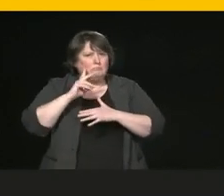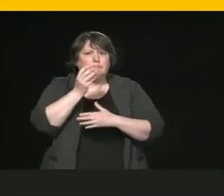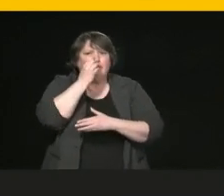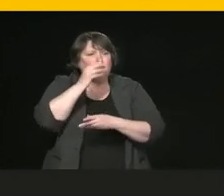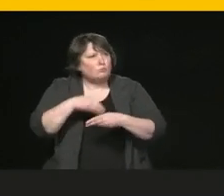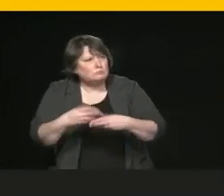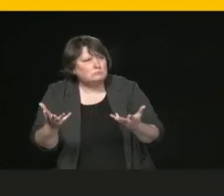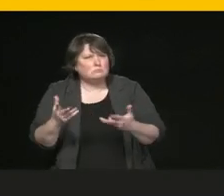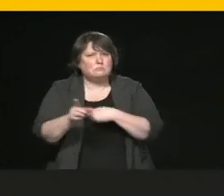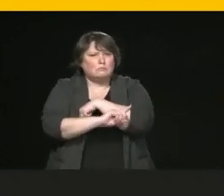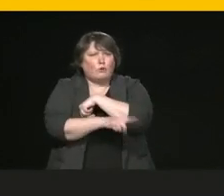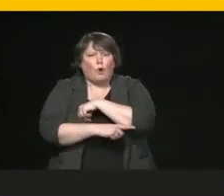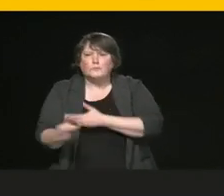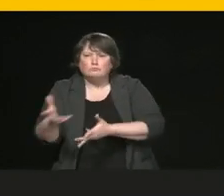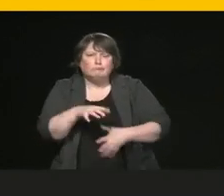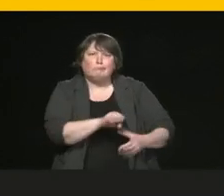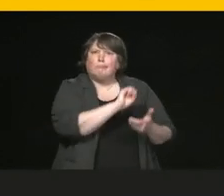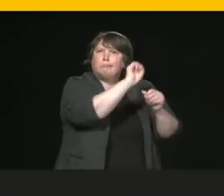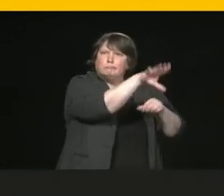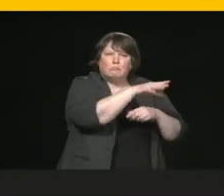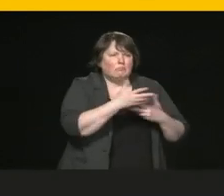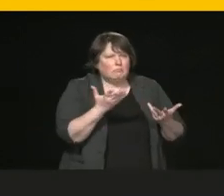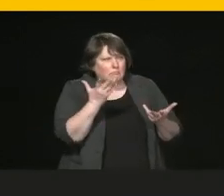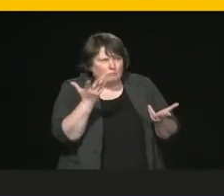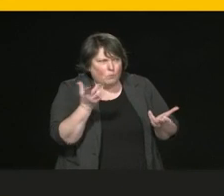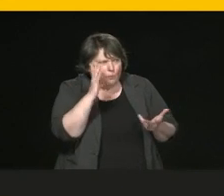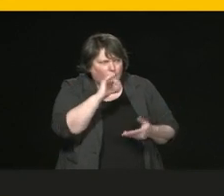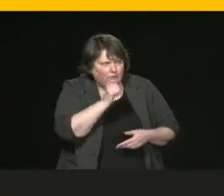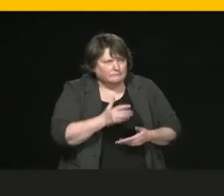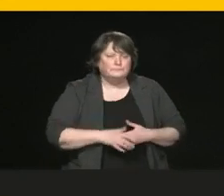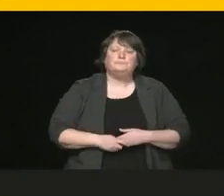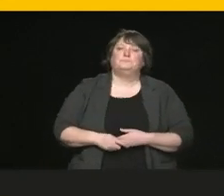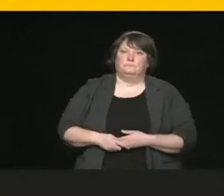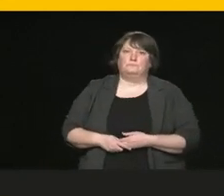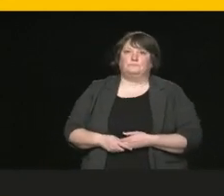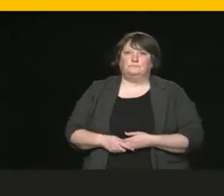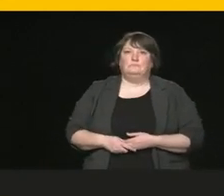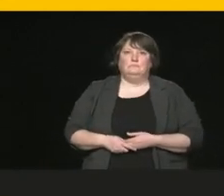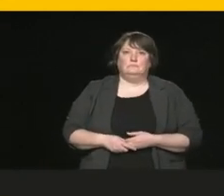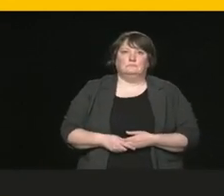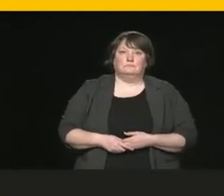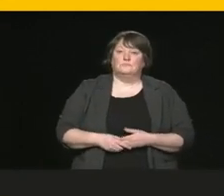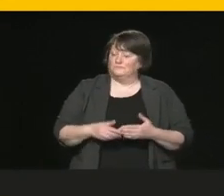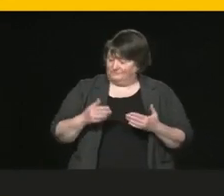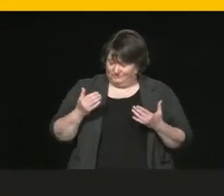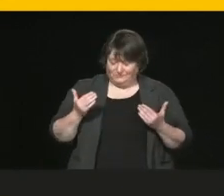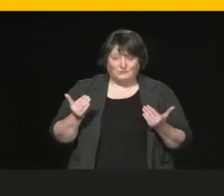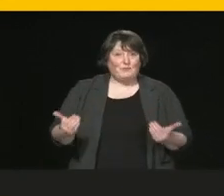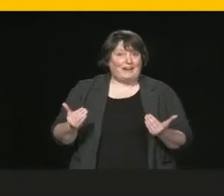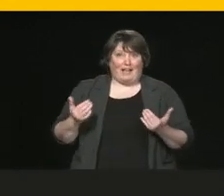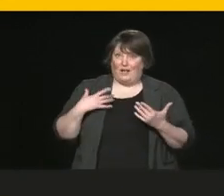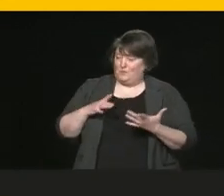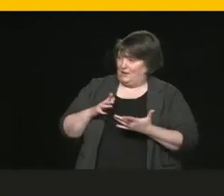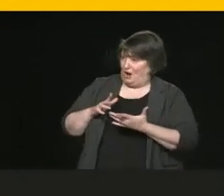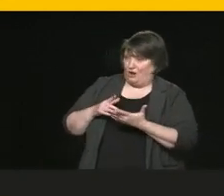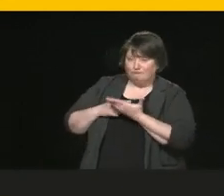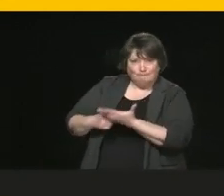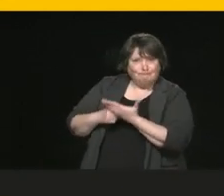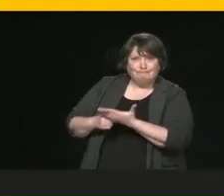MILITARY PERSONNEL TO SERVE MEALS, PICK UP GARBAGE? WHAT EXACTLY CAN YOU DO IMMEDIATELY? Prime Minister Trudeau: